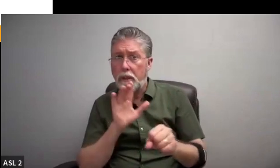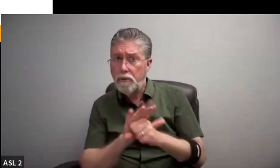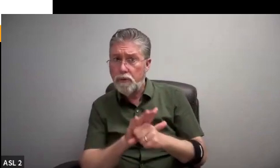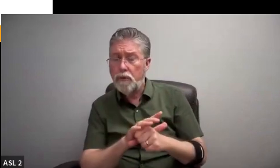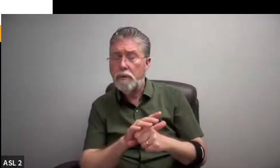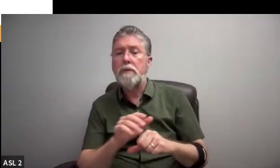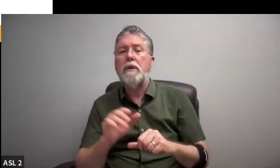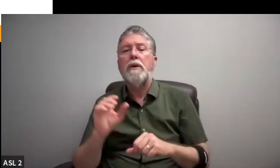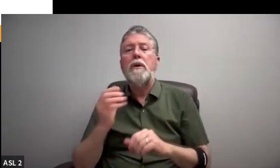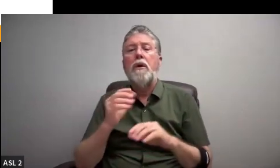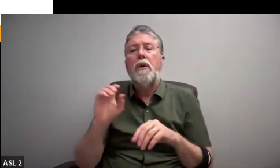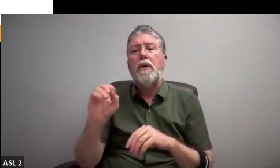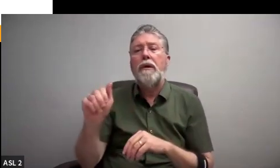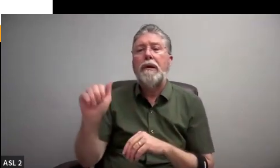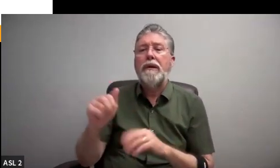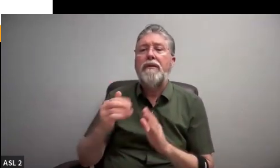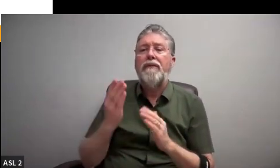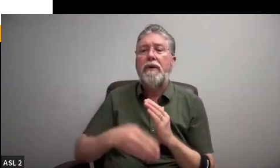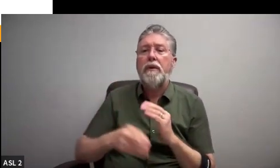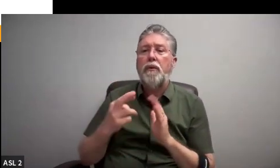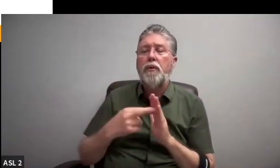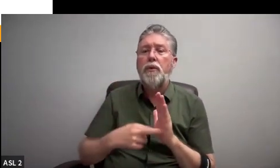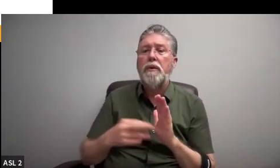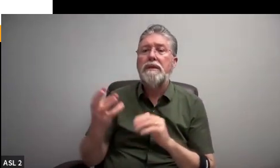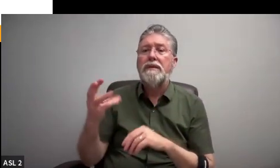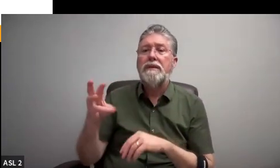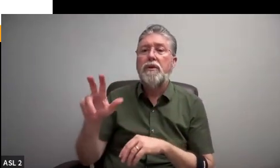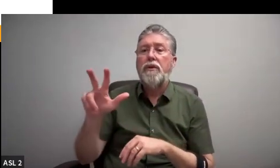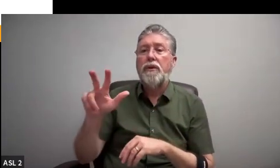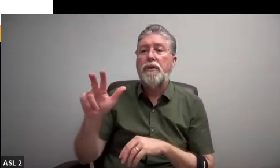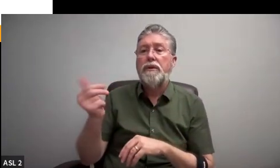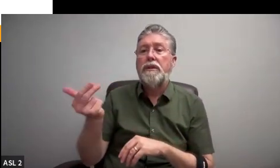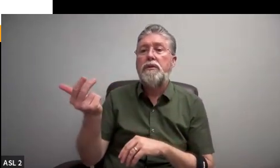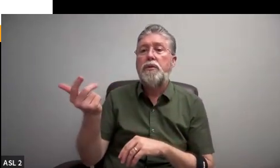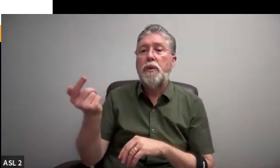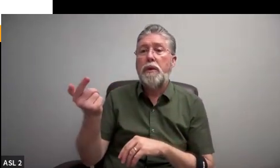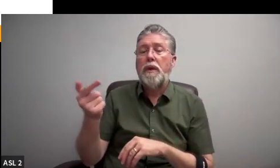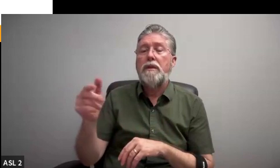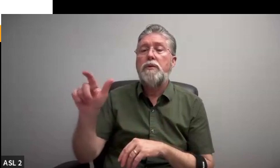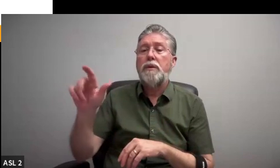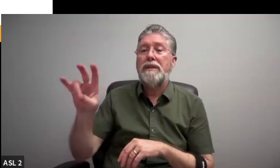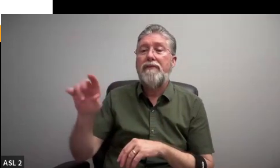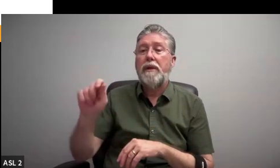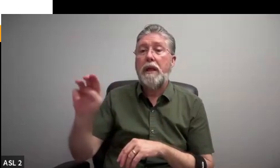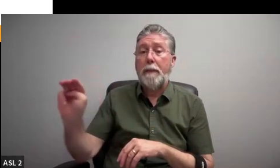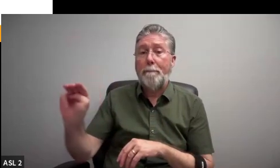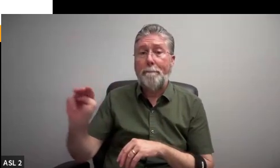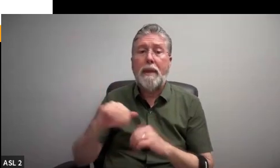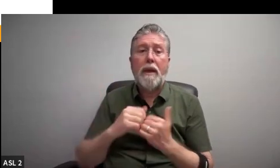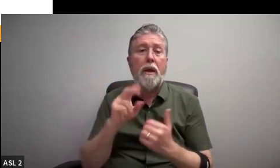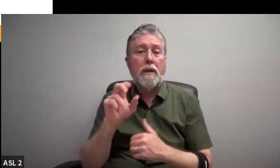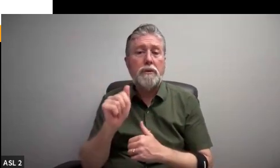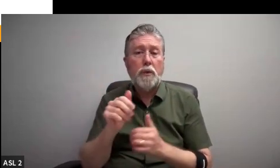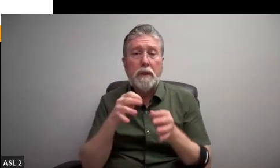Act final rule section 1321.27(m) requires the SUA describe how they will conduct monitoring